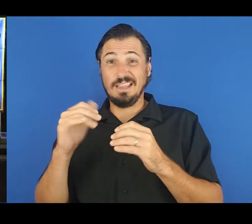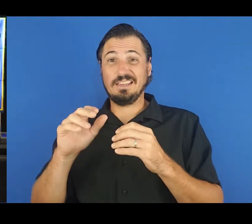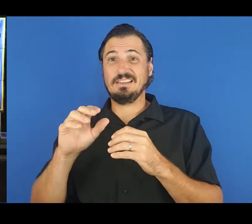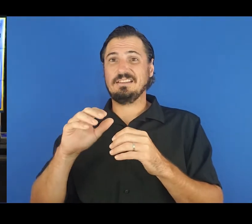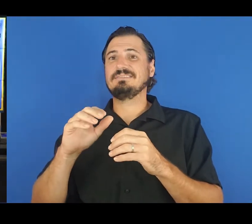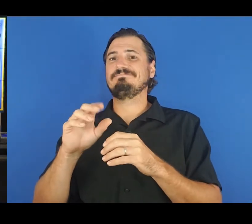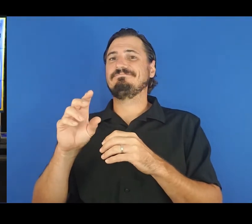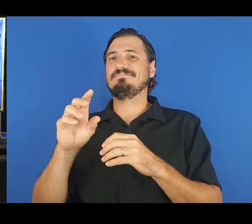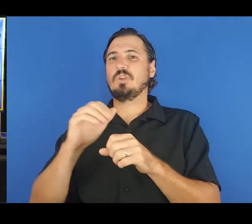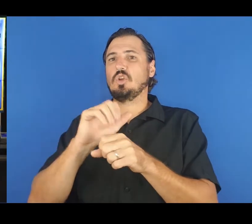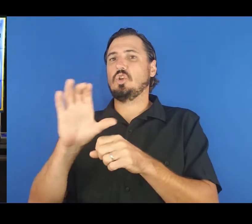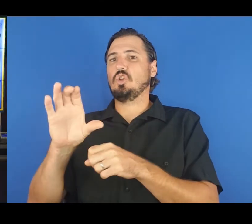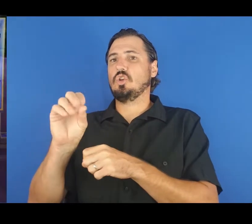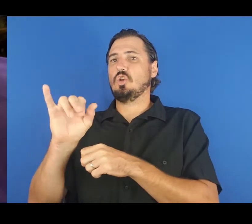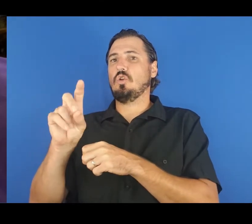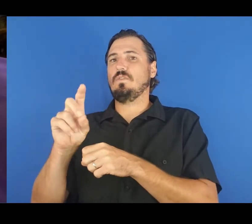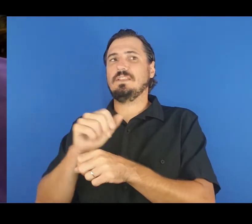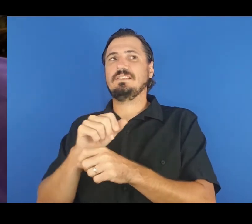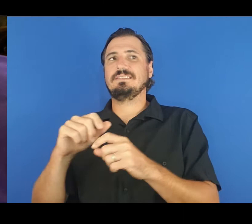in common: They are unvaccinated.